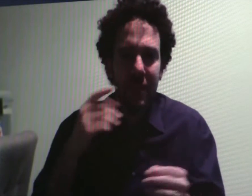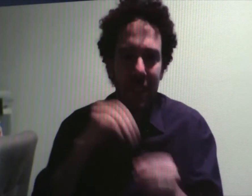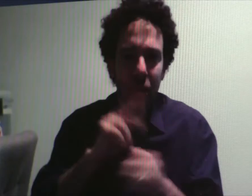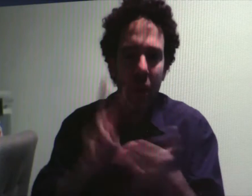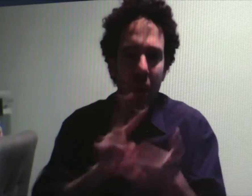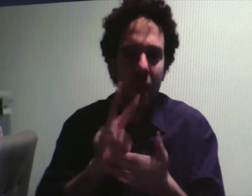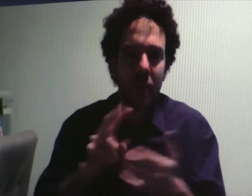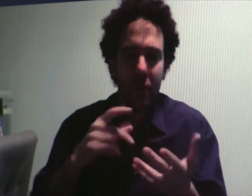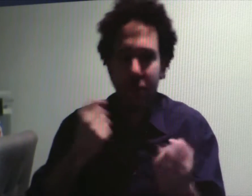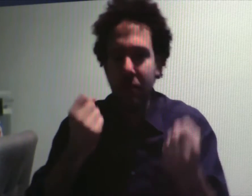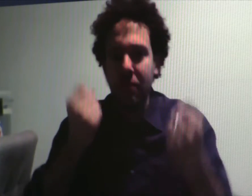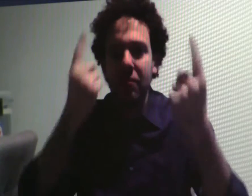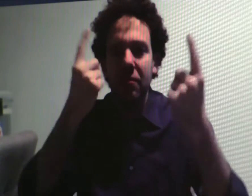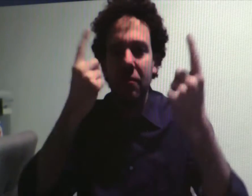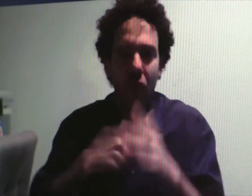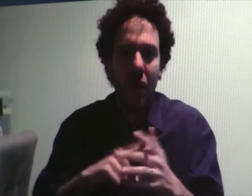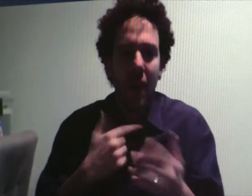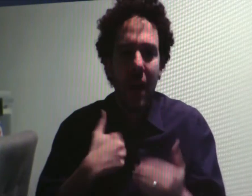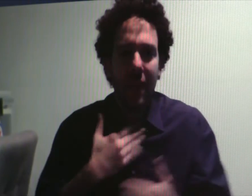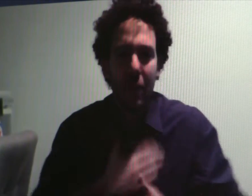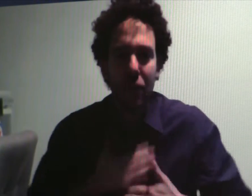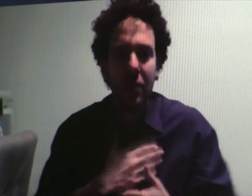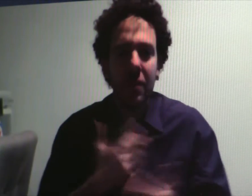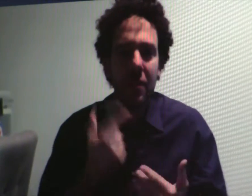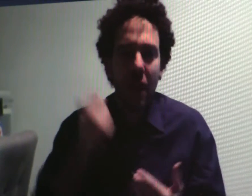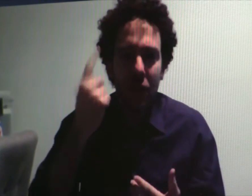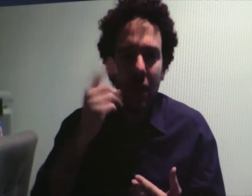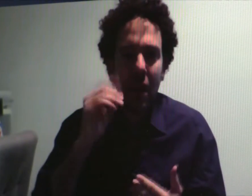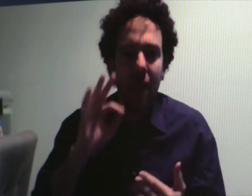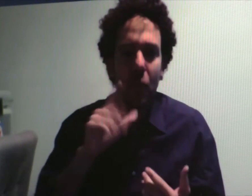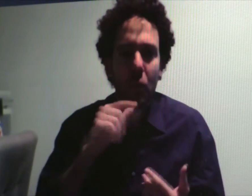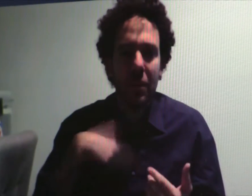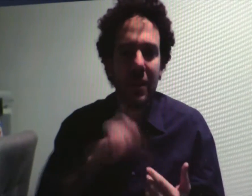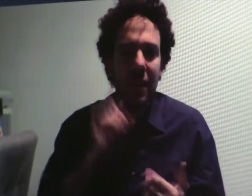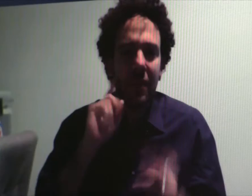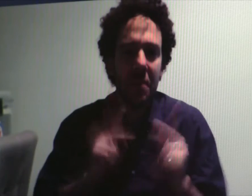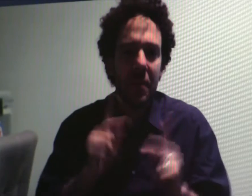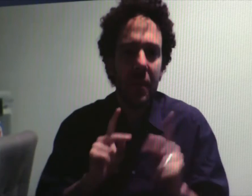In two hours they get it. They are enlightened by the experience. And they are starting to have a real appreciation and